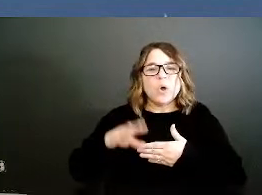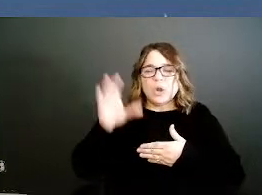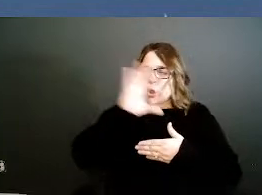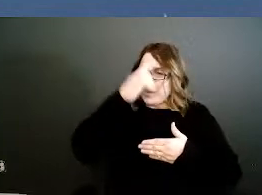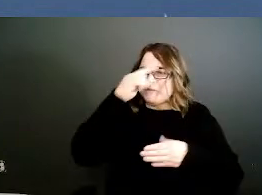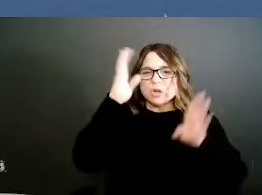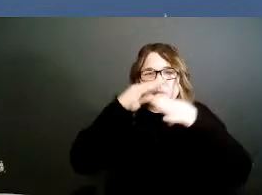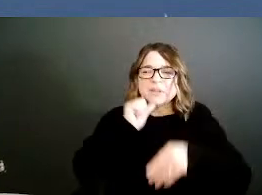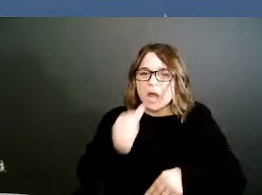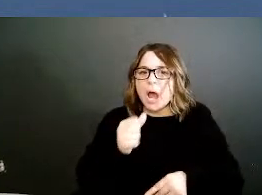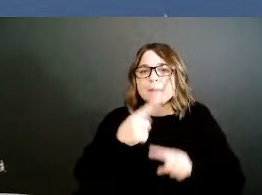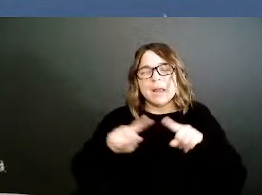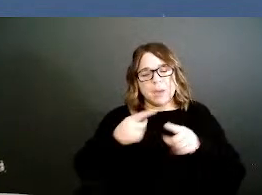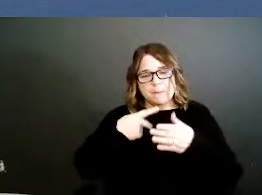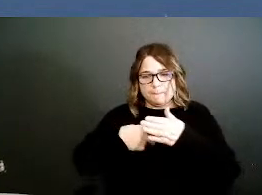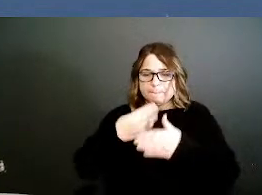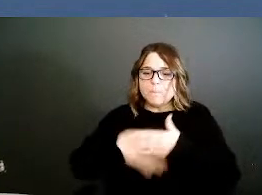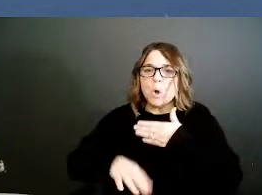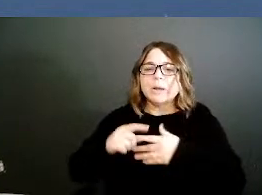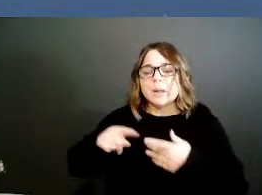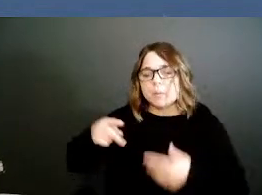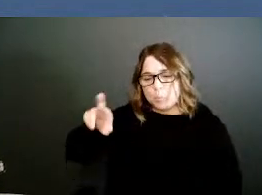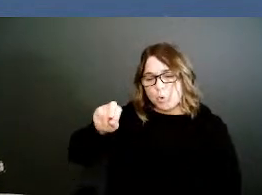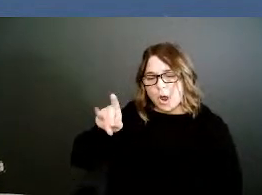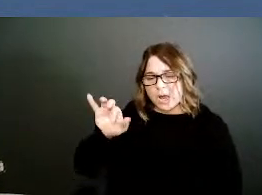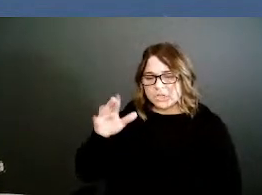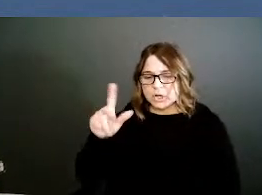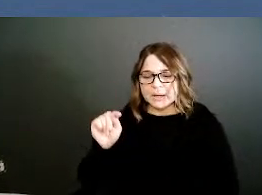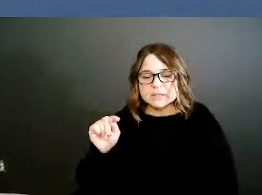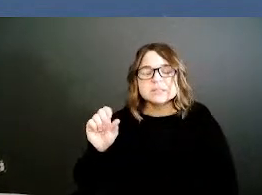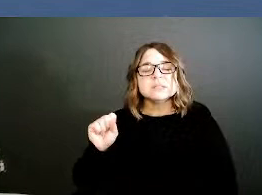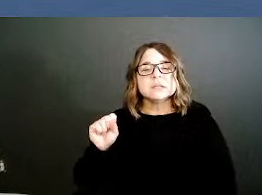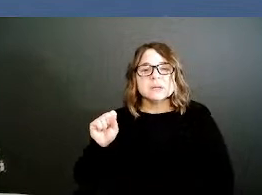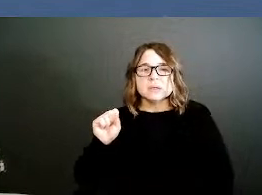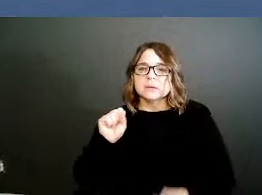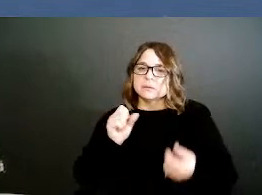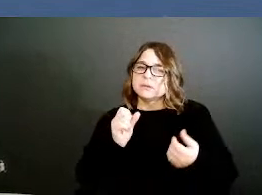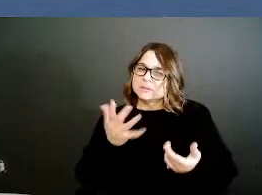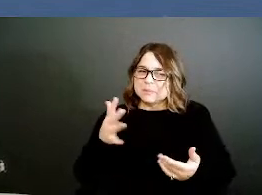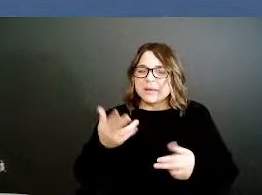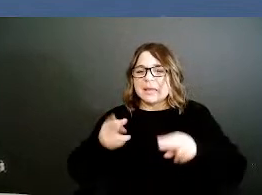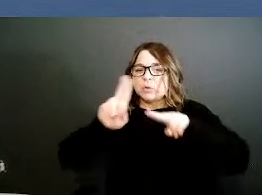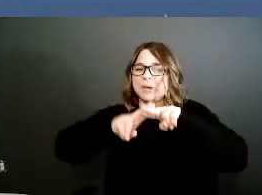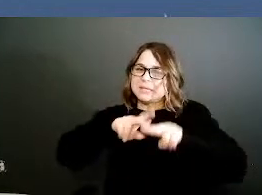RELATIONSHIP EVENTUALLY PRODUCED ME BEING INCARCERATED. POLICING, POLICE, THERE BECAME A RELATIONSHIP, AND THE TODAY I'M A BUSINESS OWNER AND A NONPROFIT OWNER.